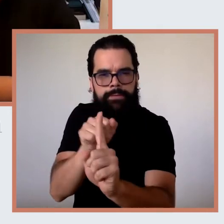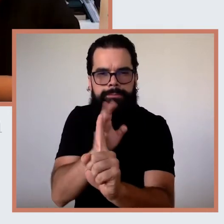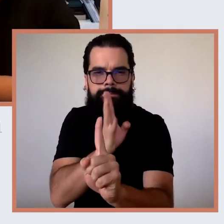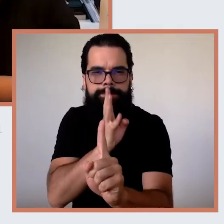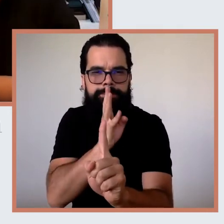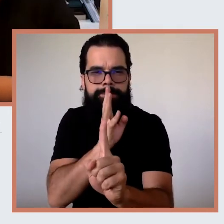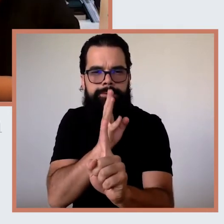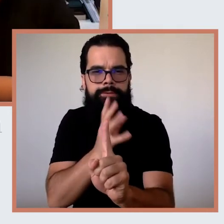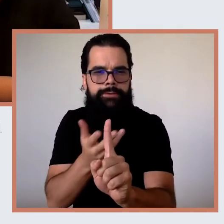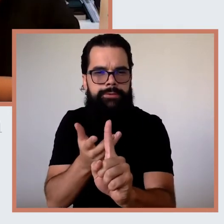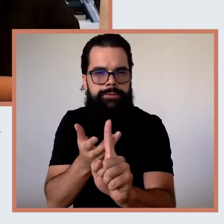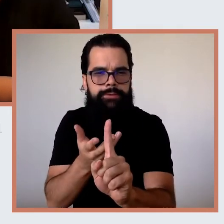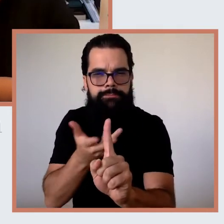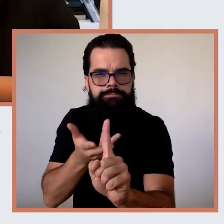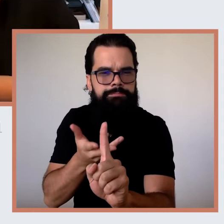that you can specifically speak to?